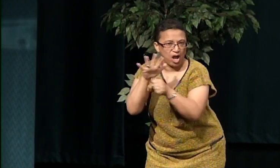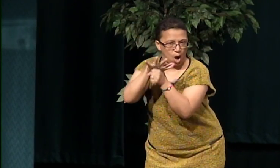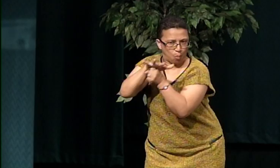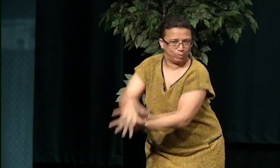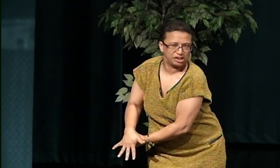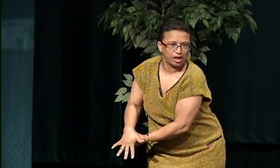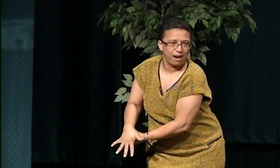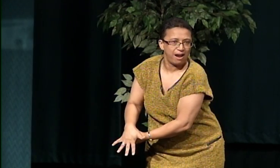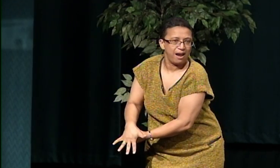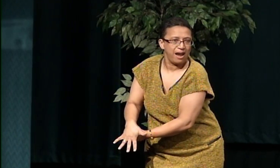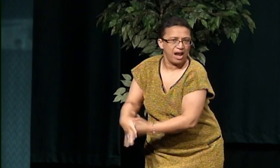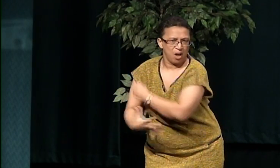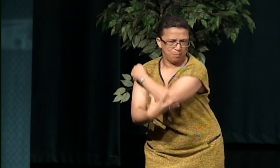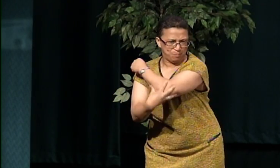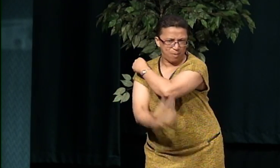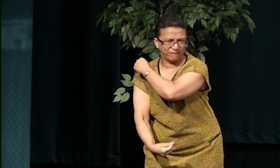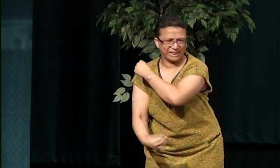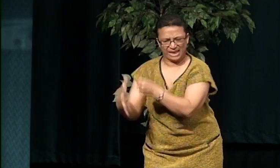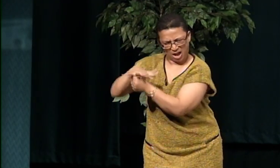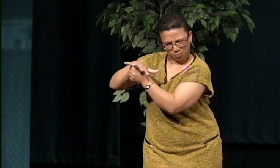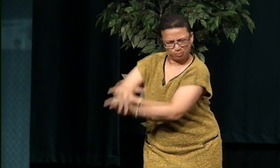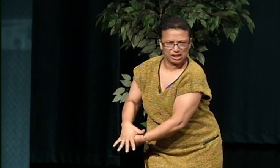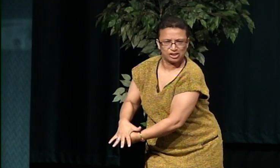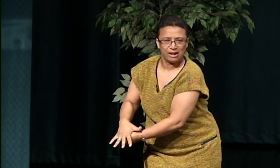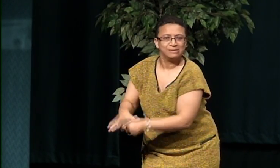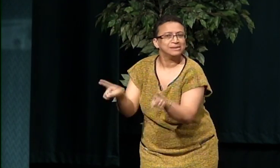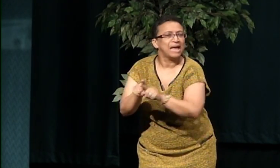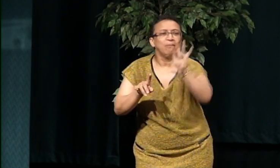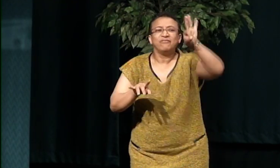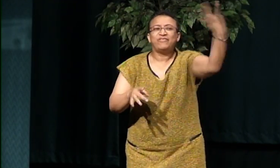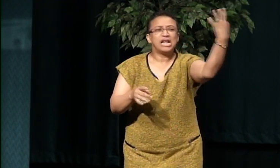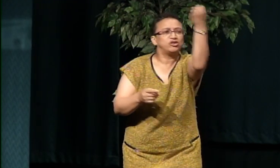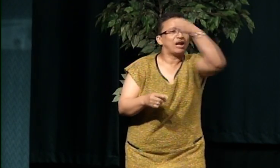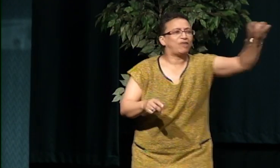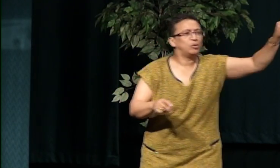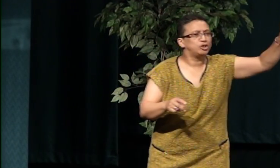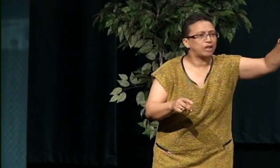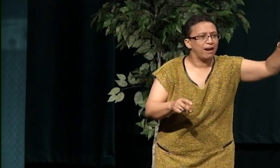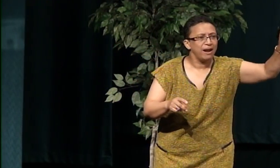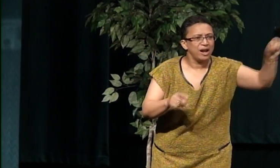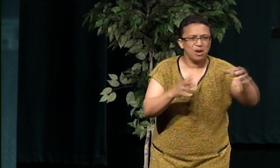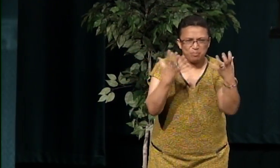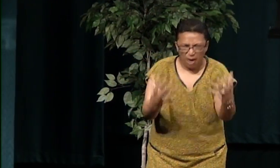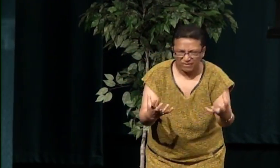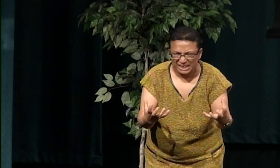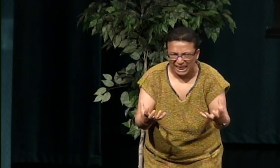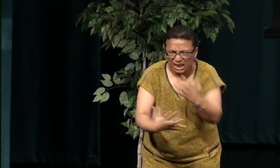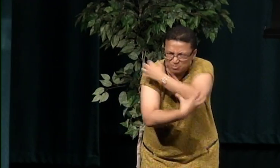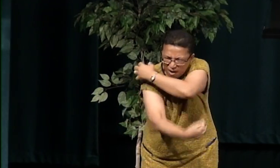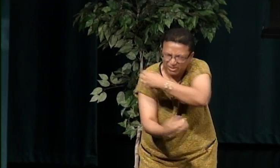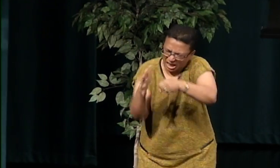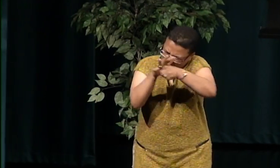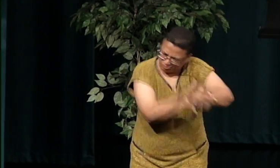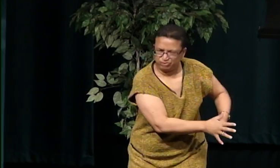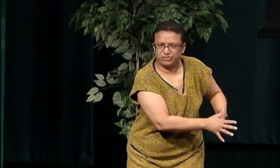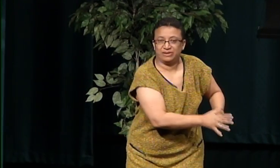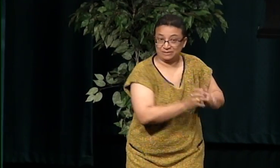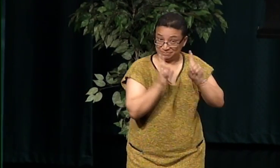per se, but I did support people fighting against oppression, just like the French revolution.